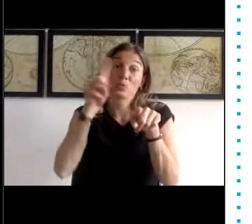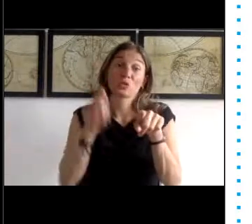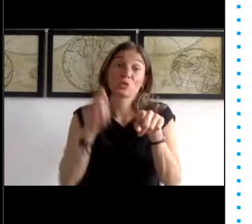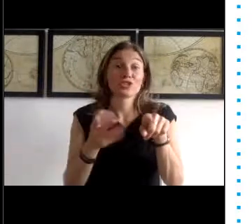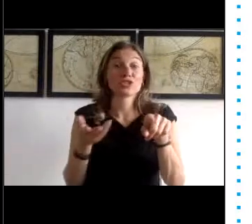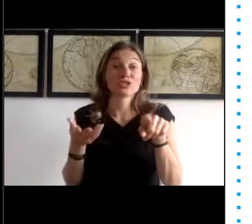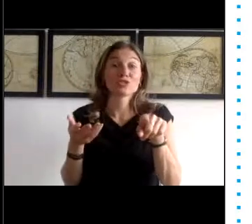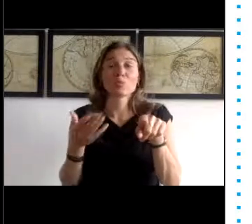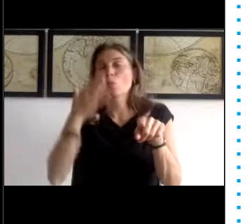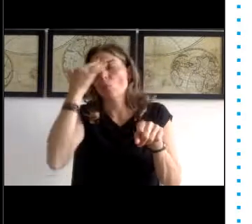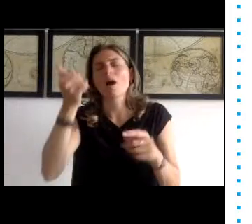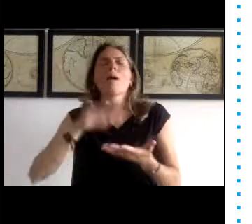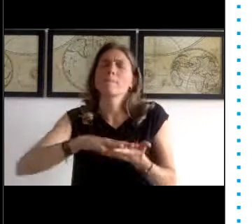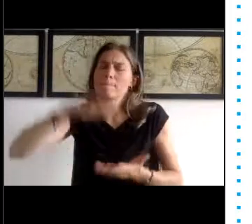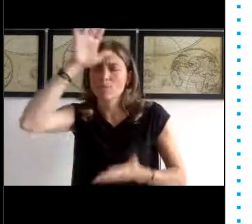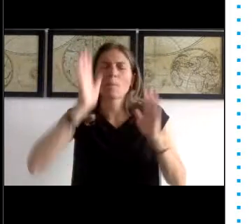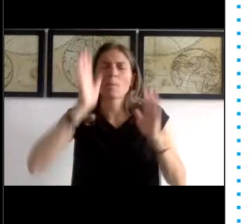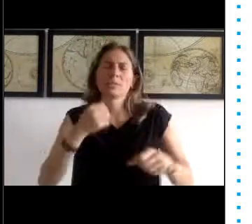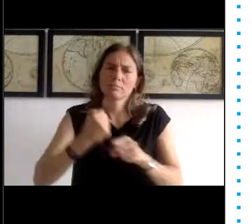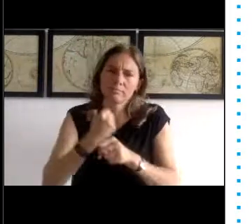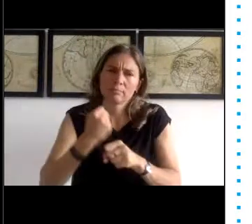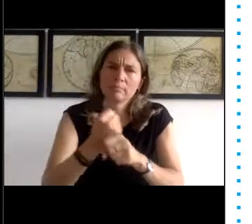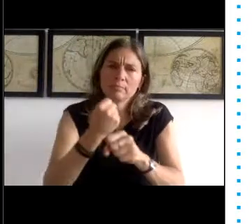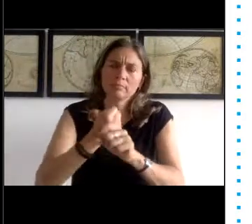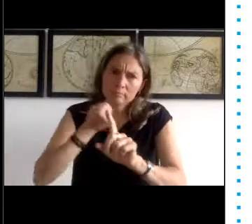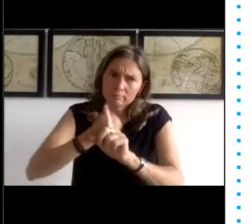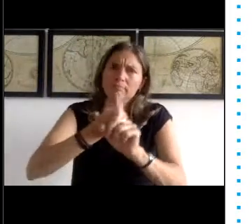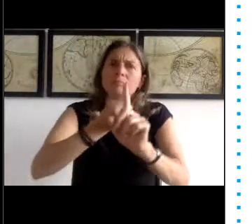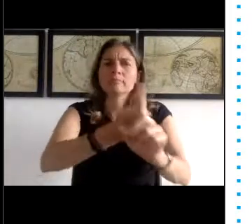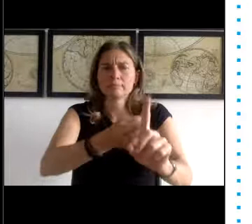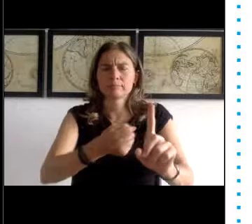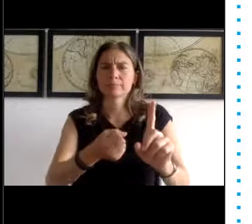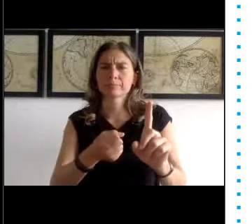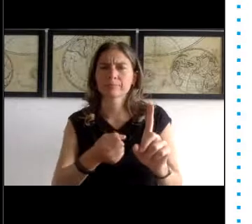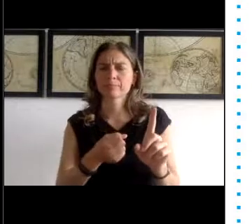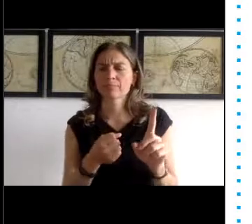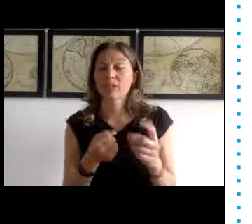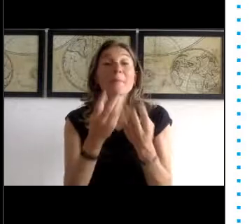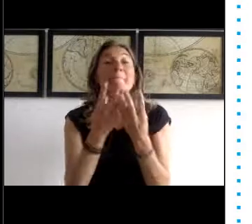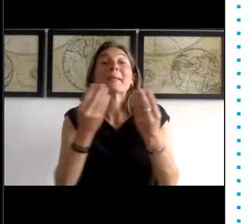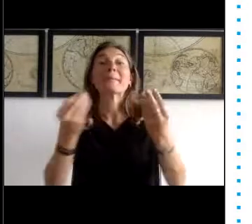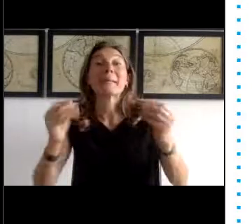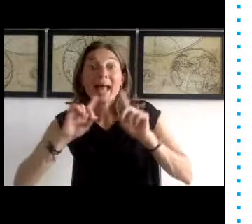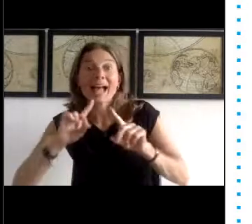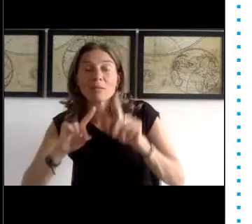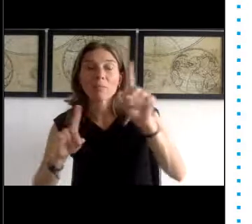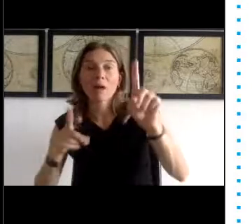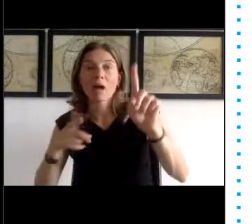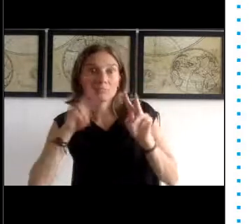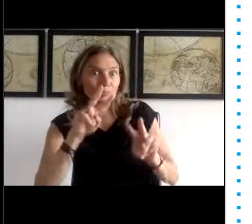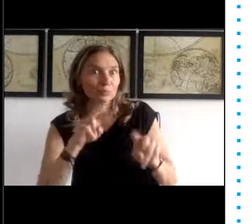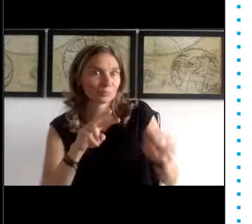In the case of Bergen, I can conclude by saying that the facilities of the government for the people with disabilities,